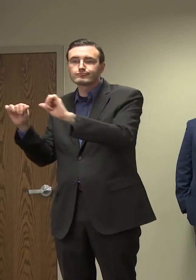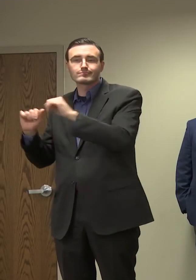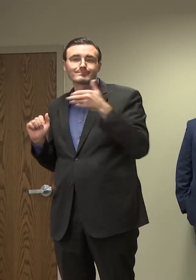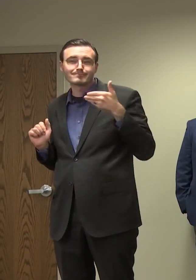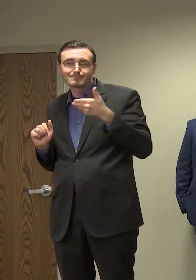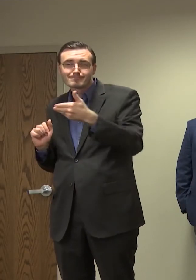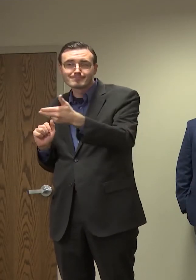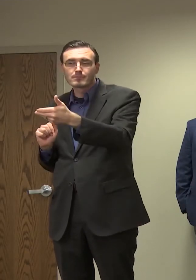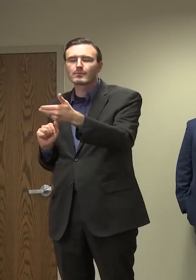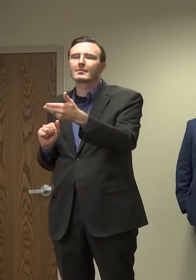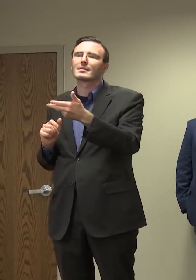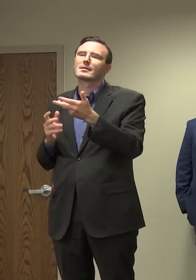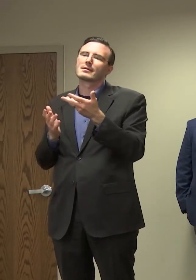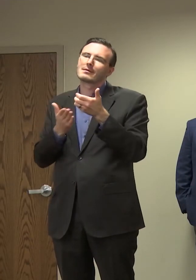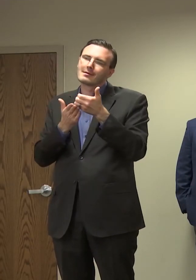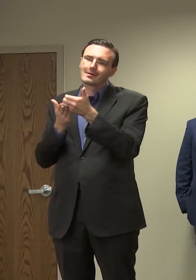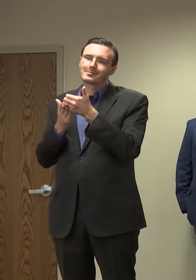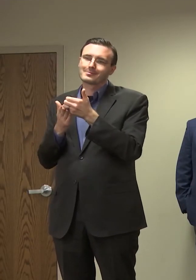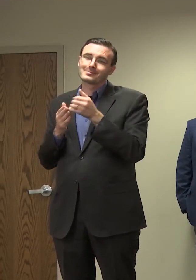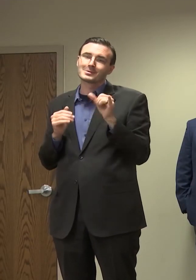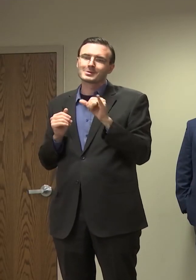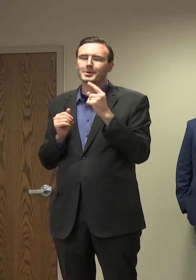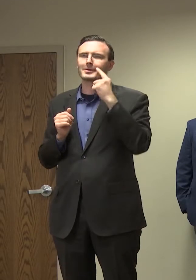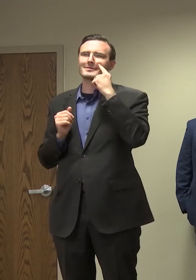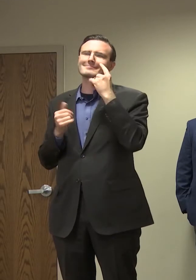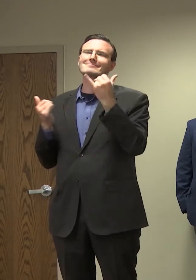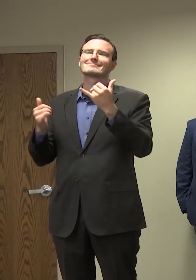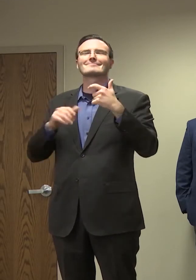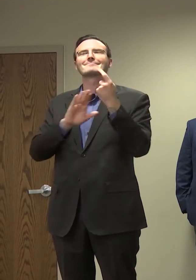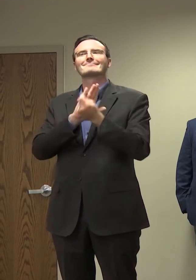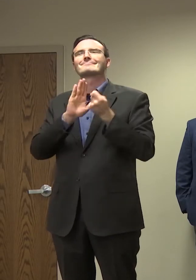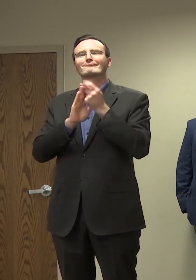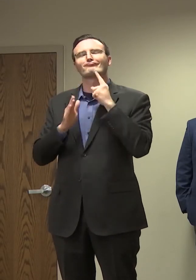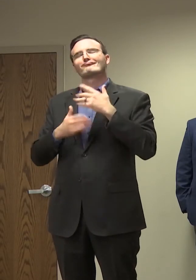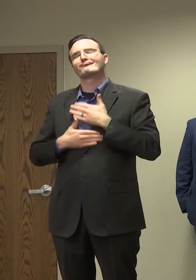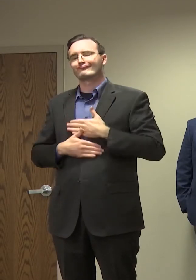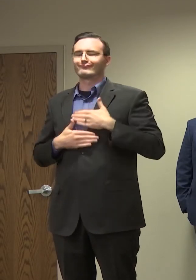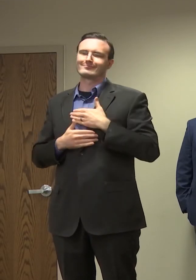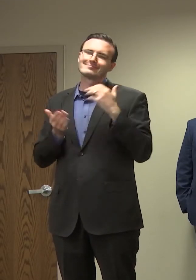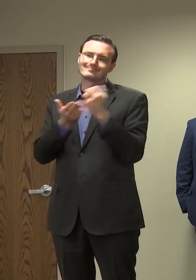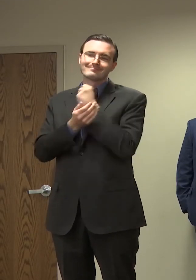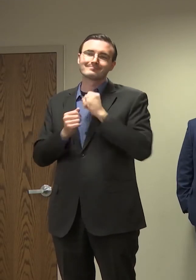region. Keep it local, keep it small, and we can get through this." IN ROCKFORD, FOR